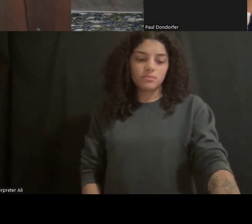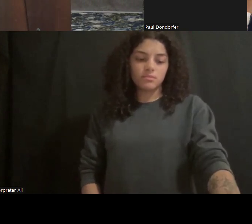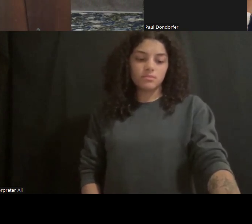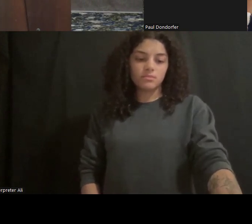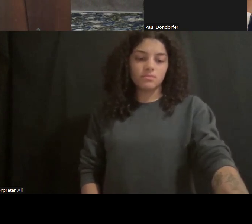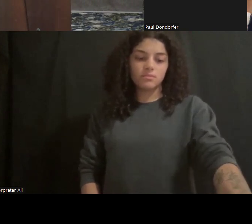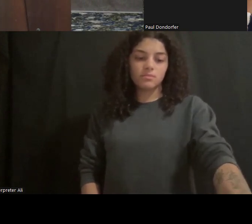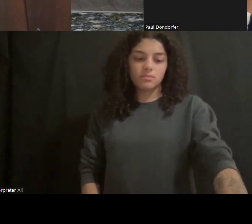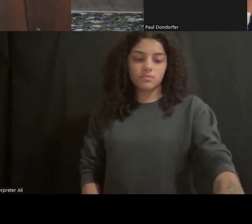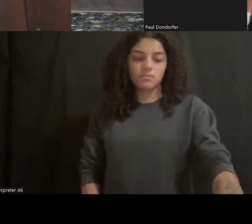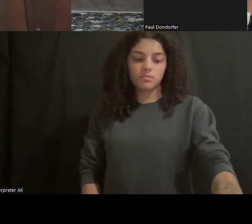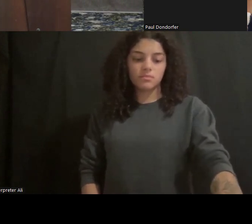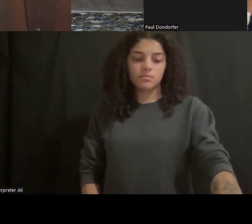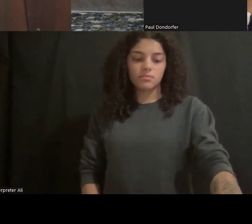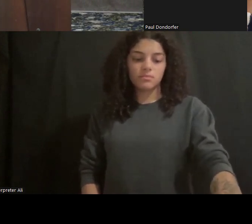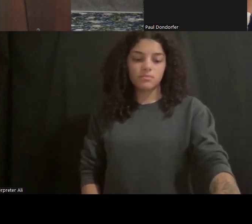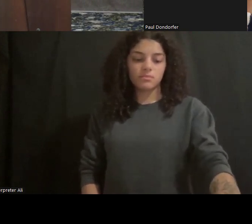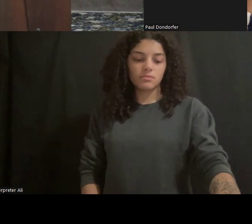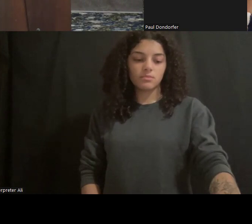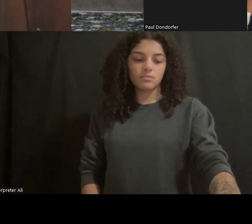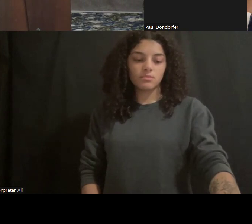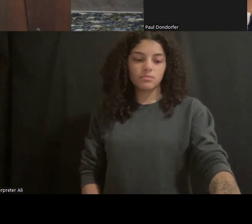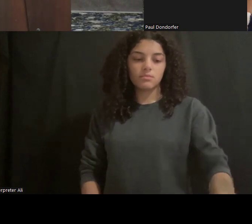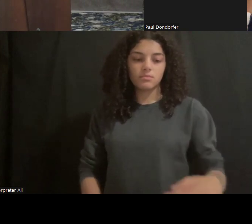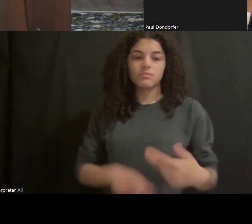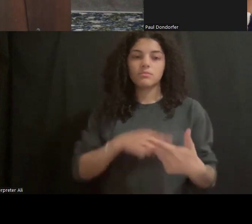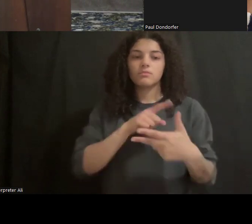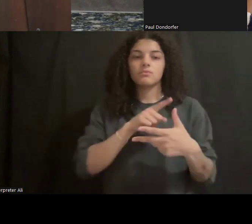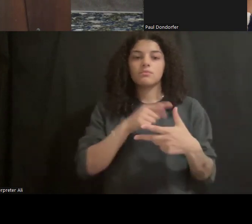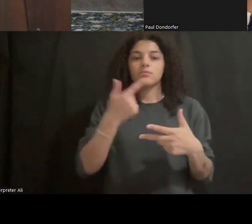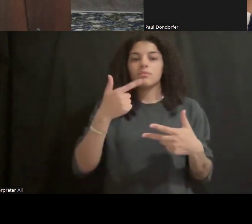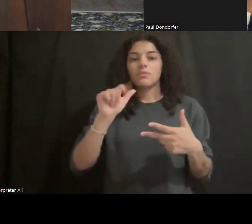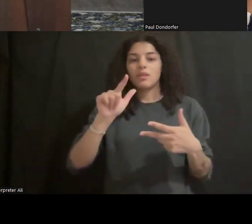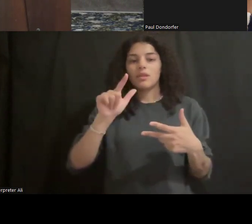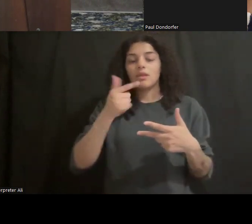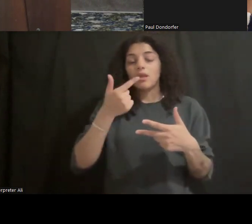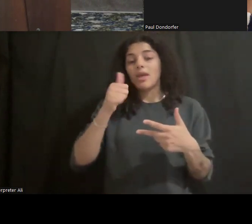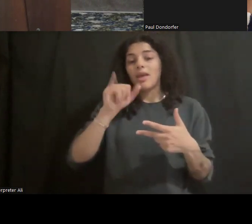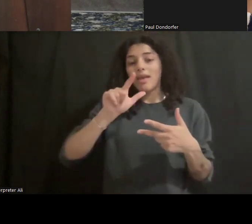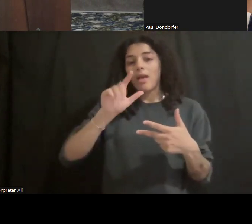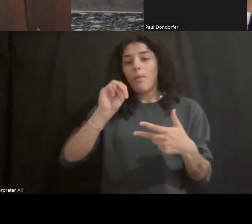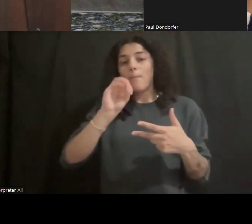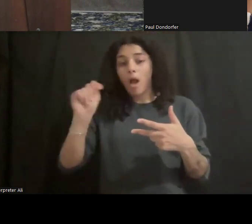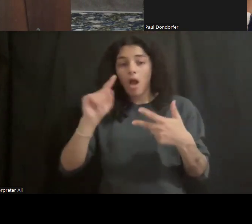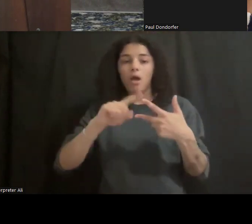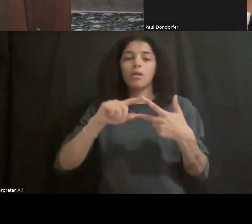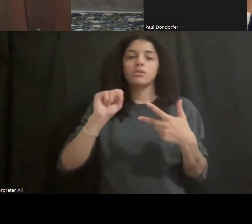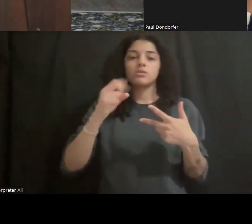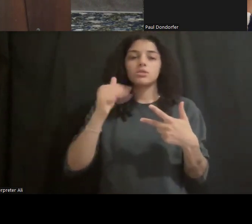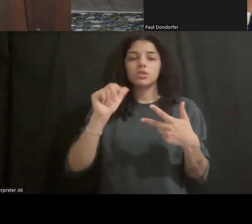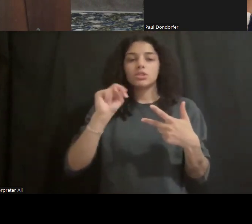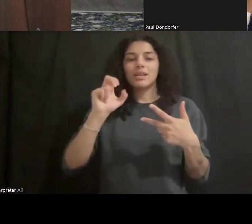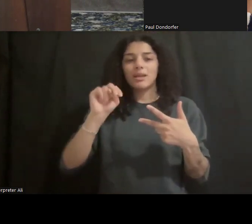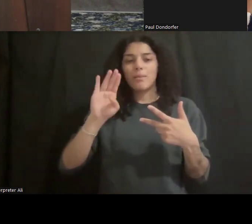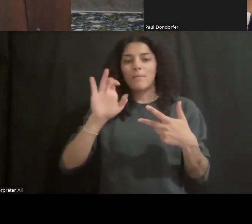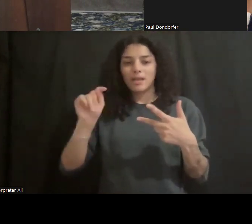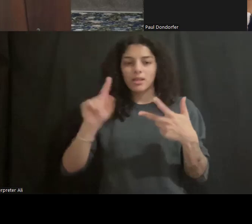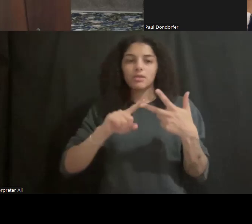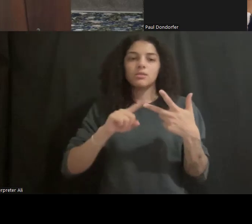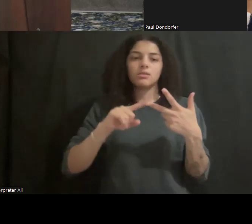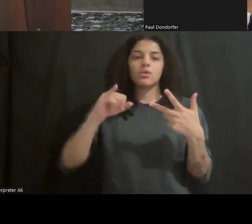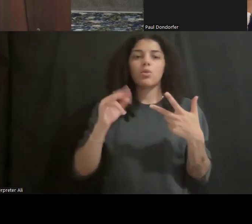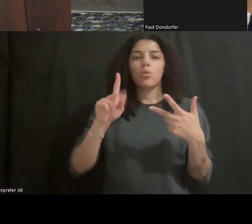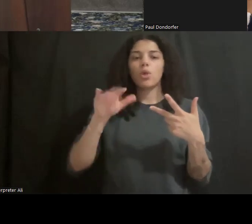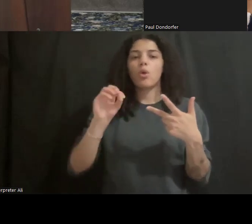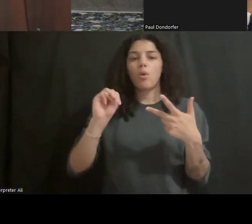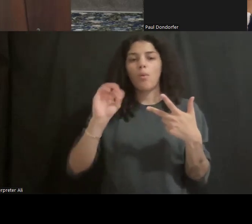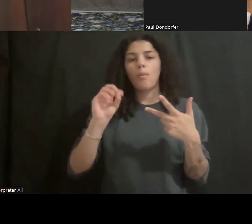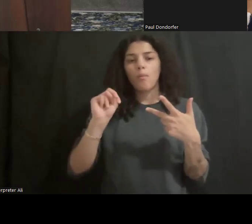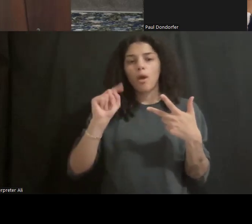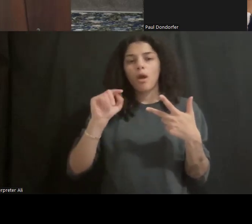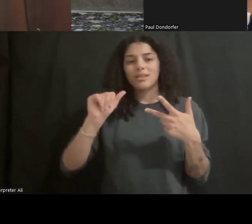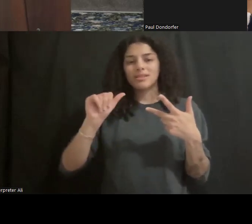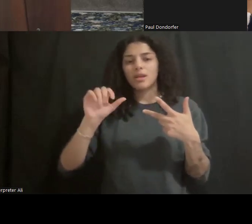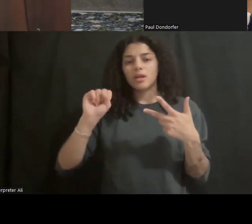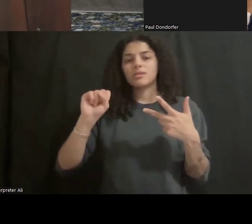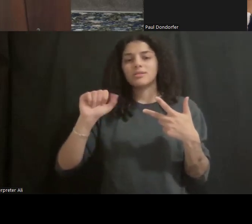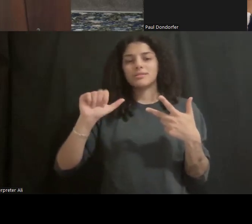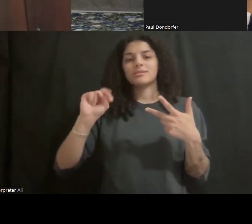Our next three speakers are Gail Mott Shannon Bennett and Julio Montia Sanchez